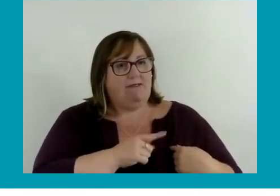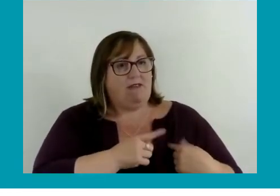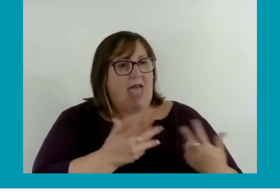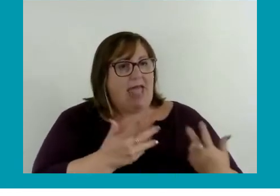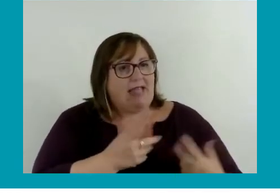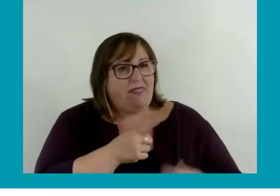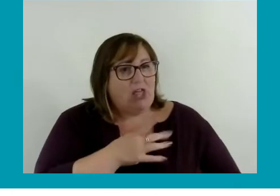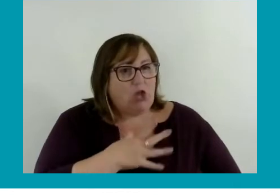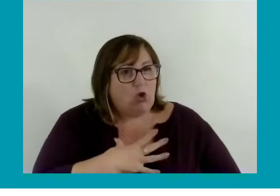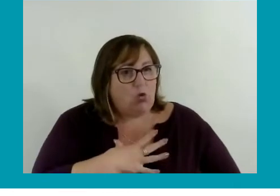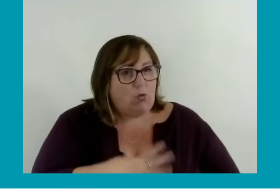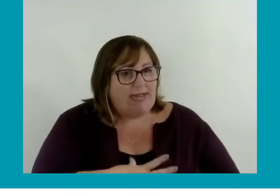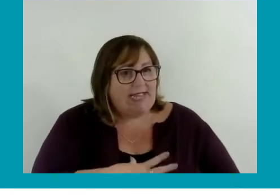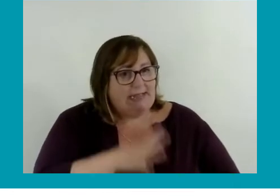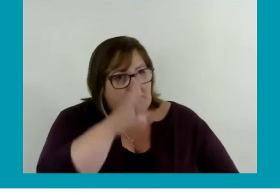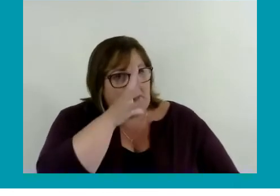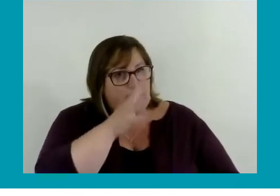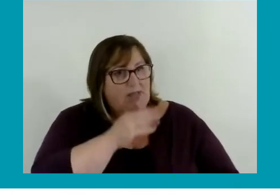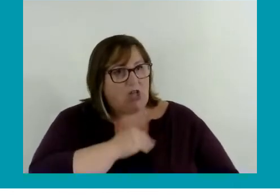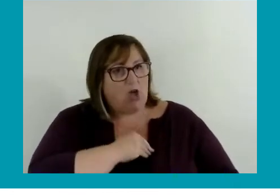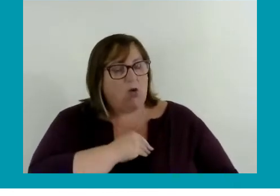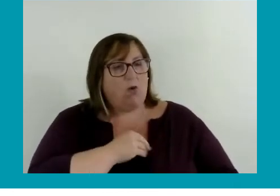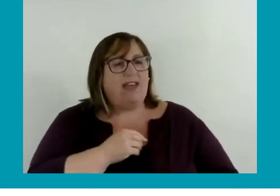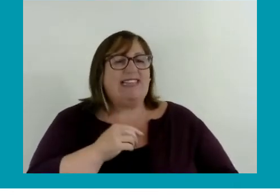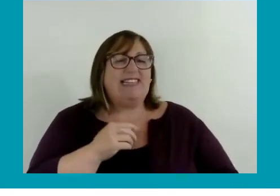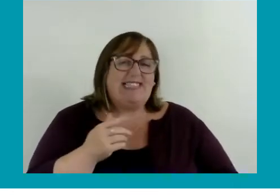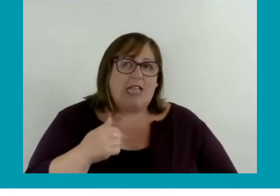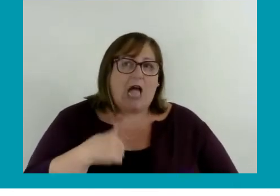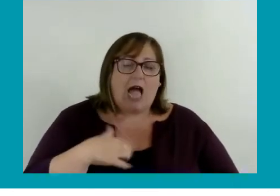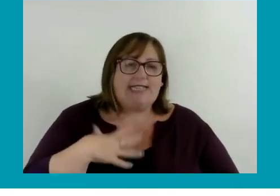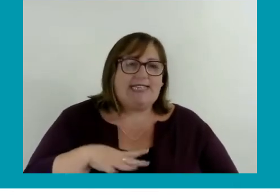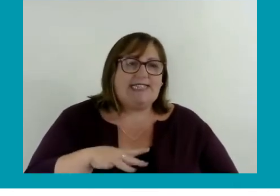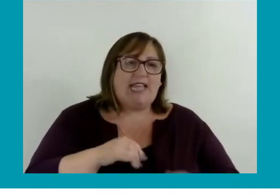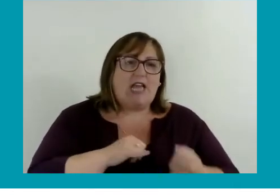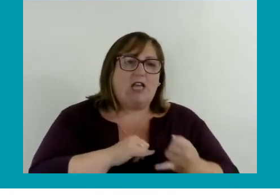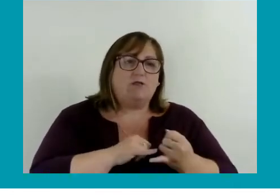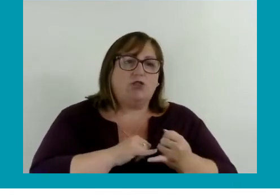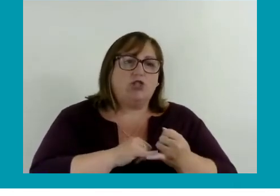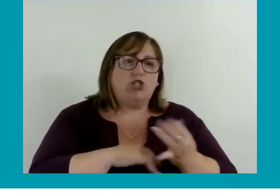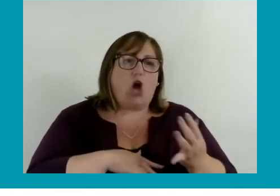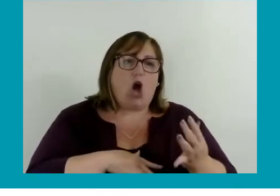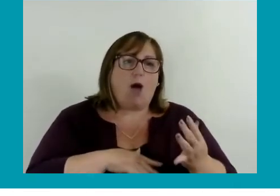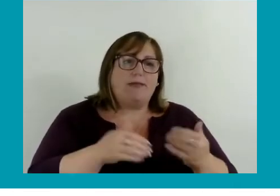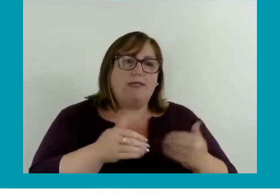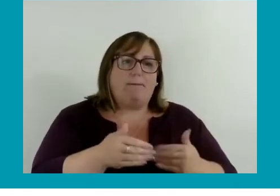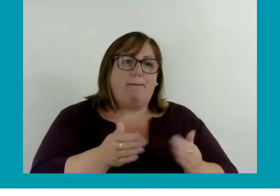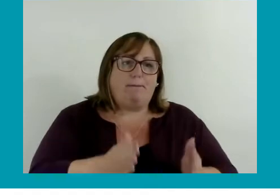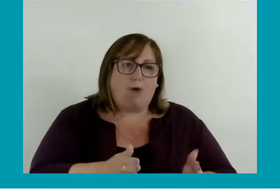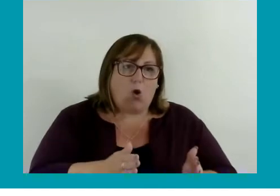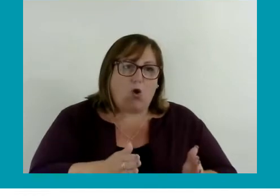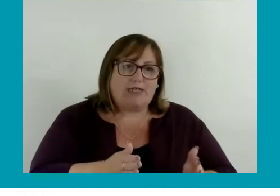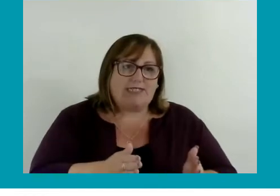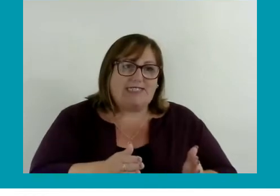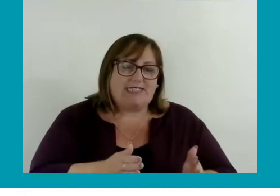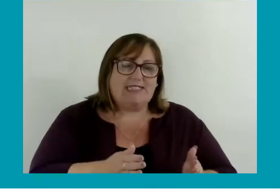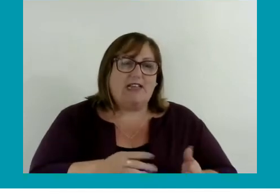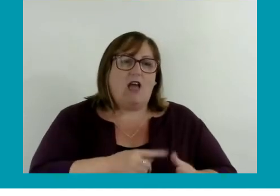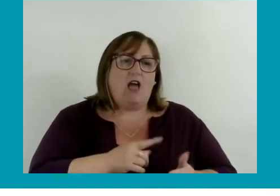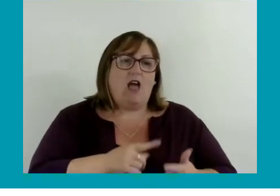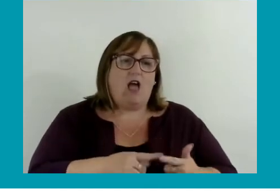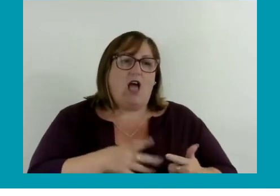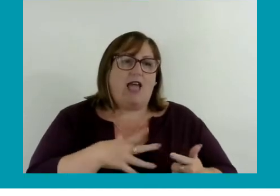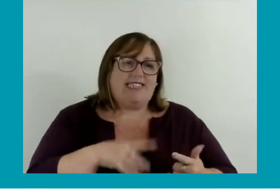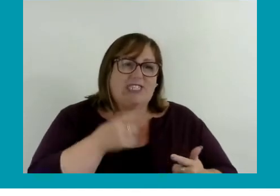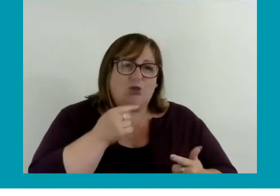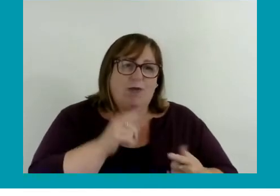box in the office i needed the ability to pop to the loo basically any and all the time um i needed